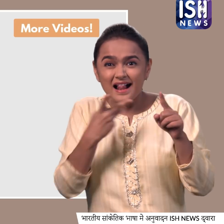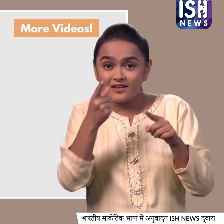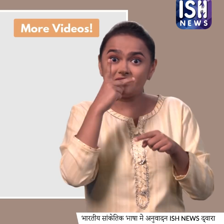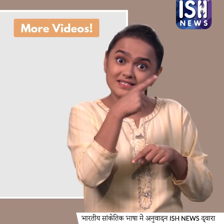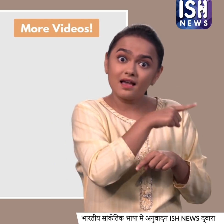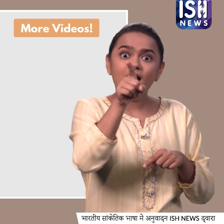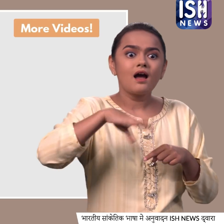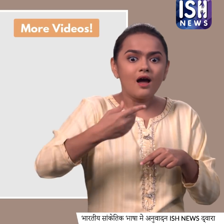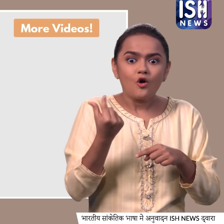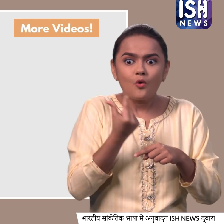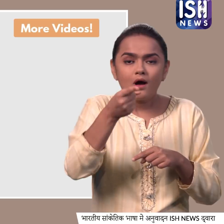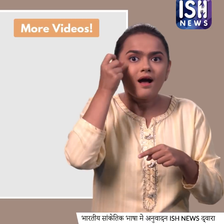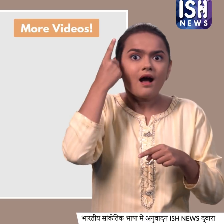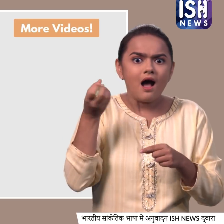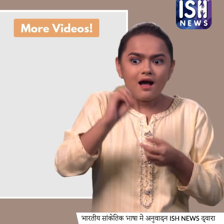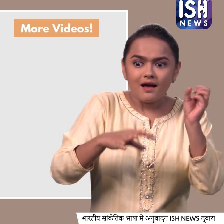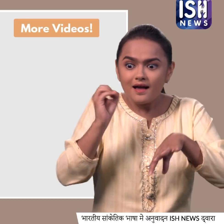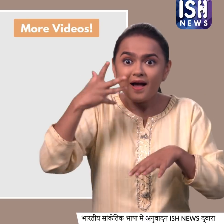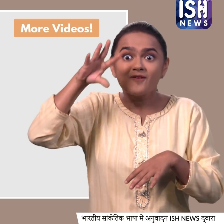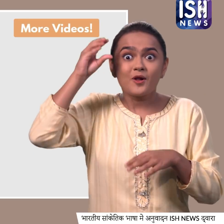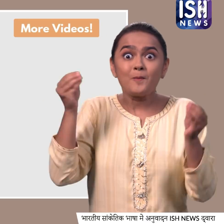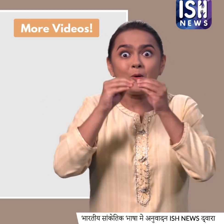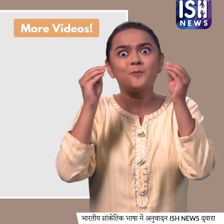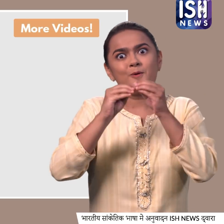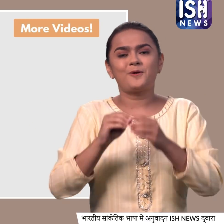so that you can learn more ways use to them